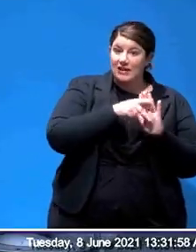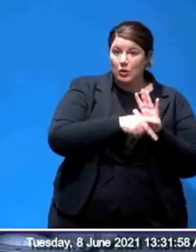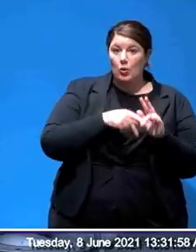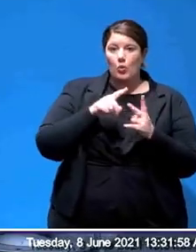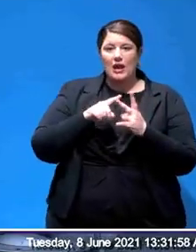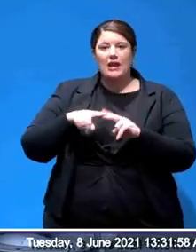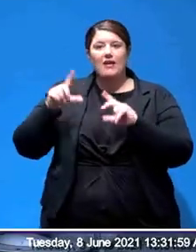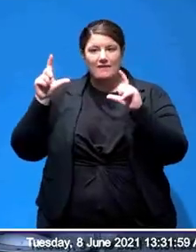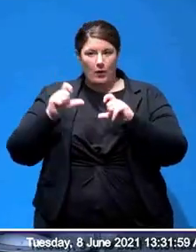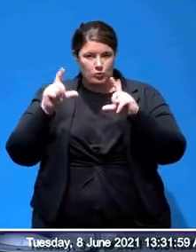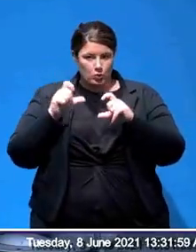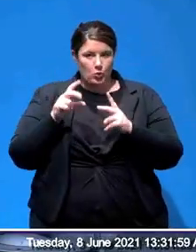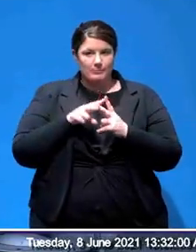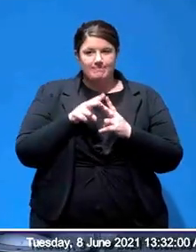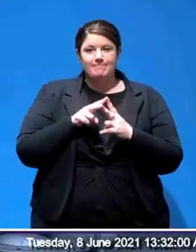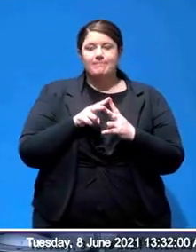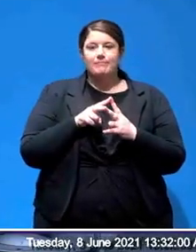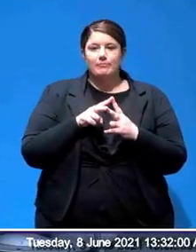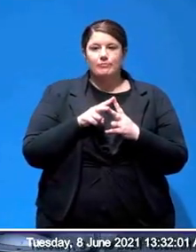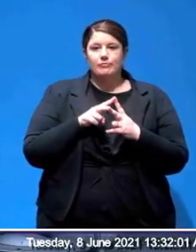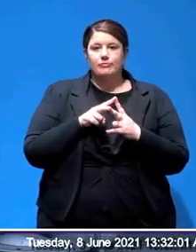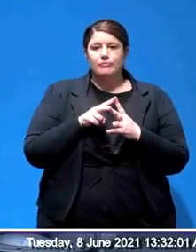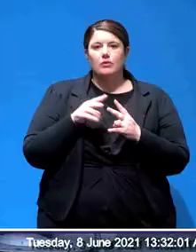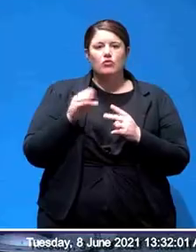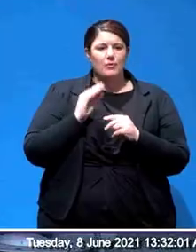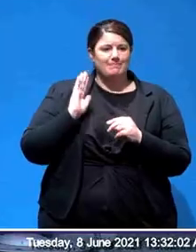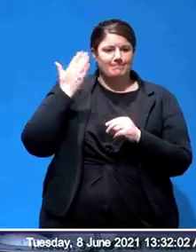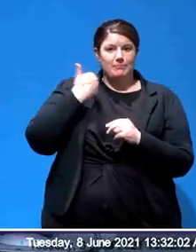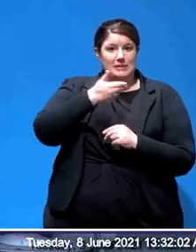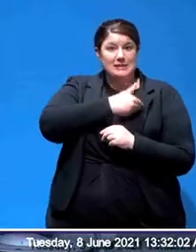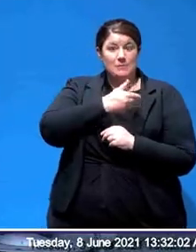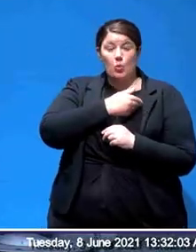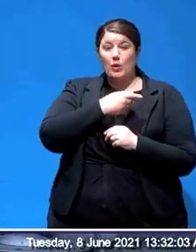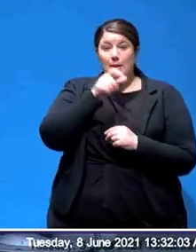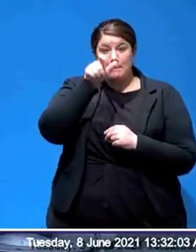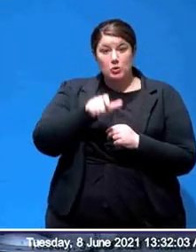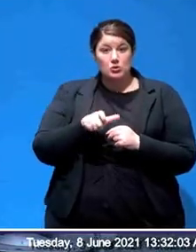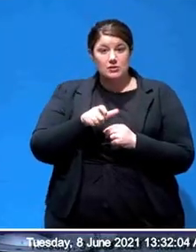them documents, from Ms Rogers' evidence that it may be appropriate to tender